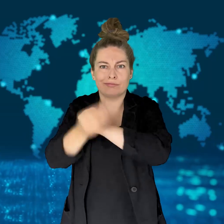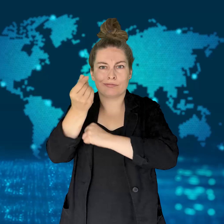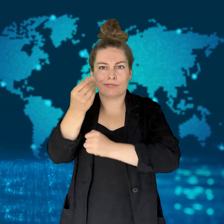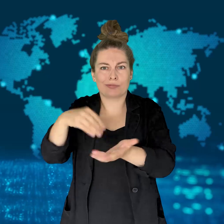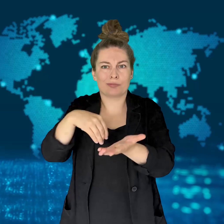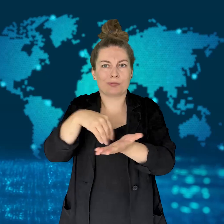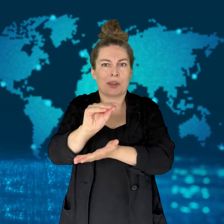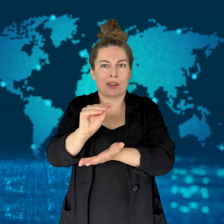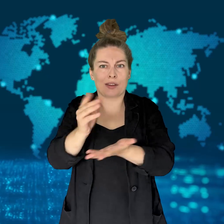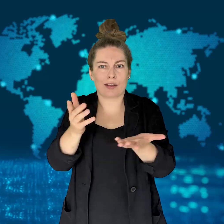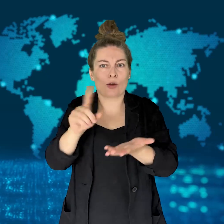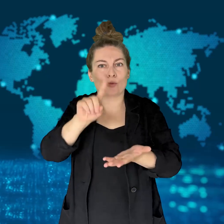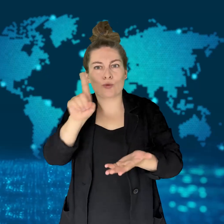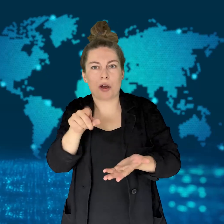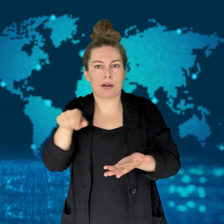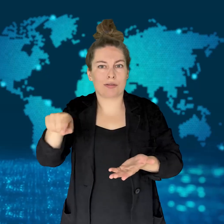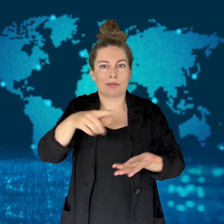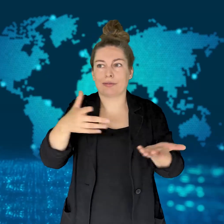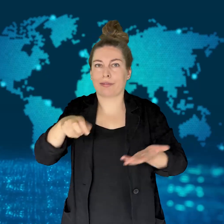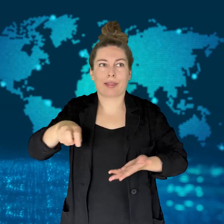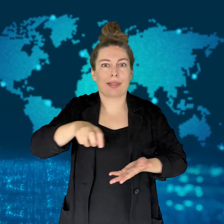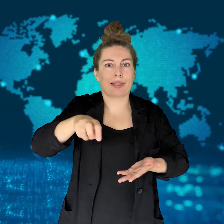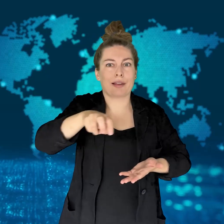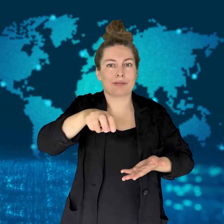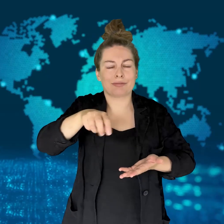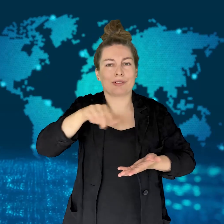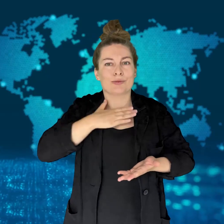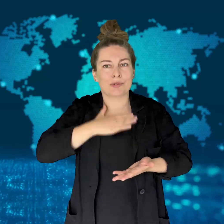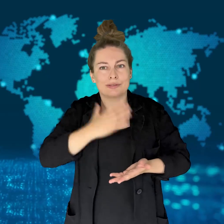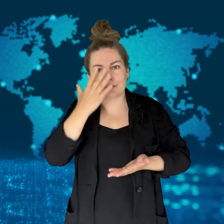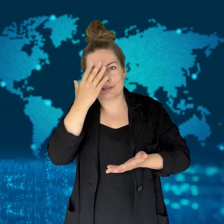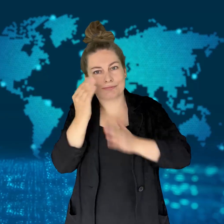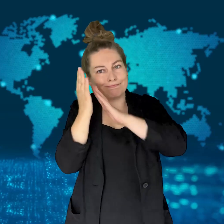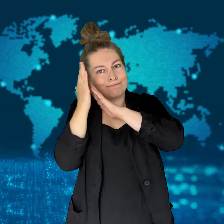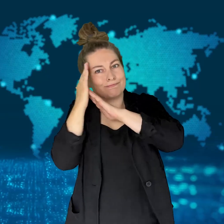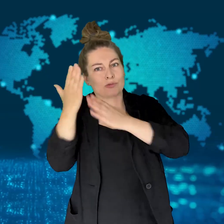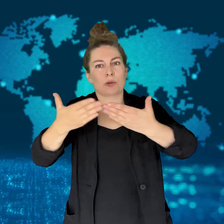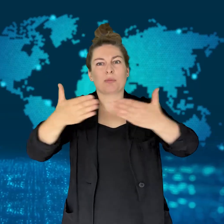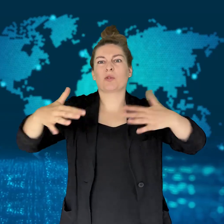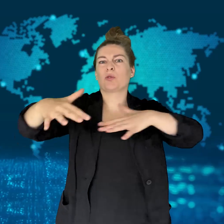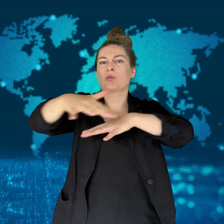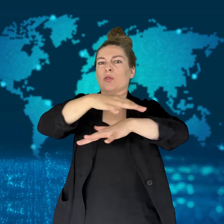As homeless people are cited and fined for sleeping in public places,